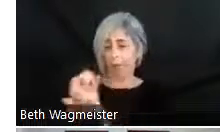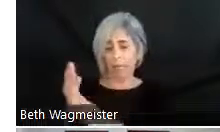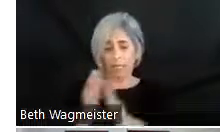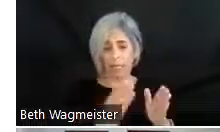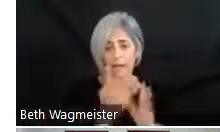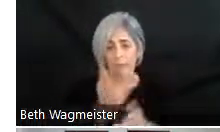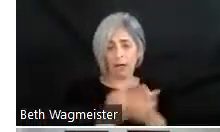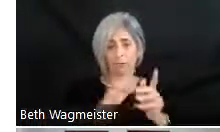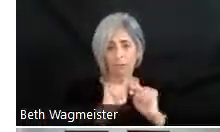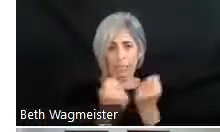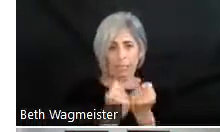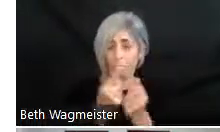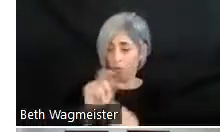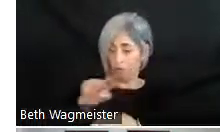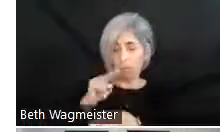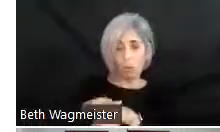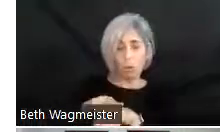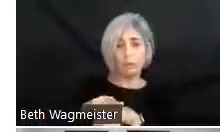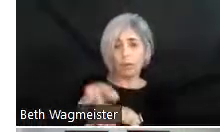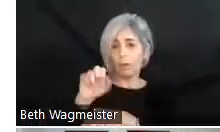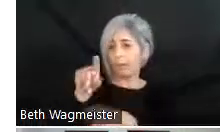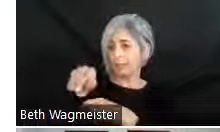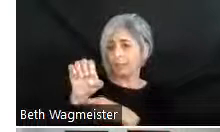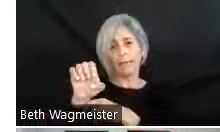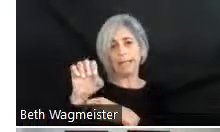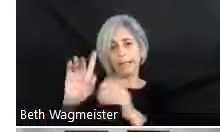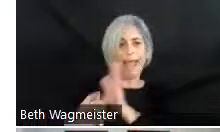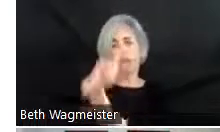You, of course, are the space astronaut right there. It looks like green or orange I'm